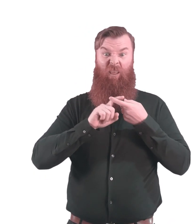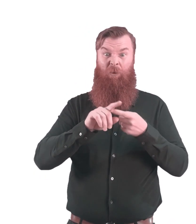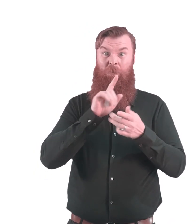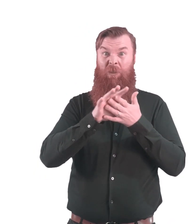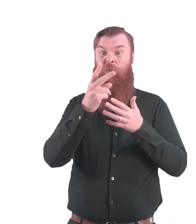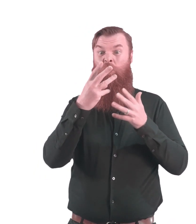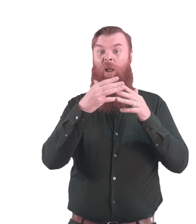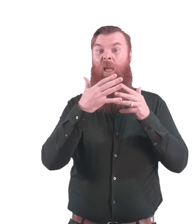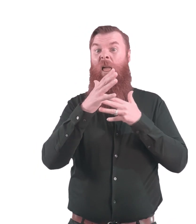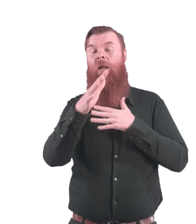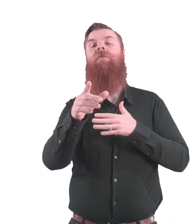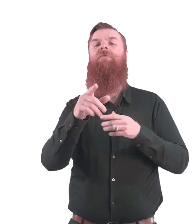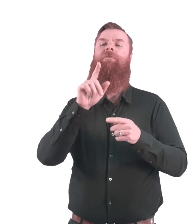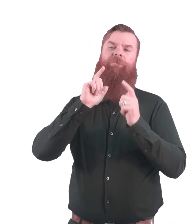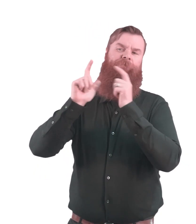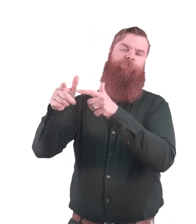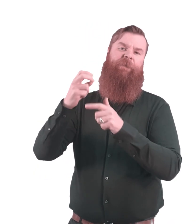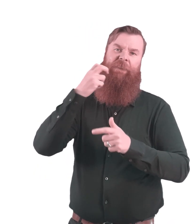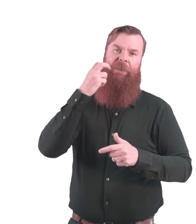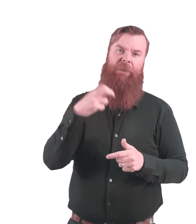See your dentist if it does not stop.